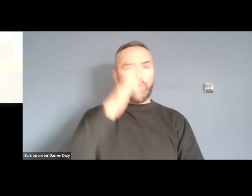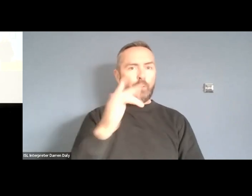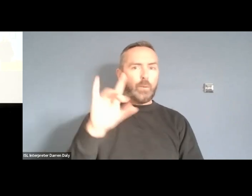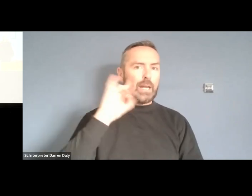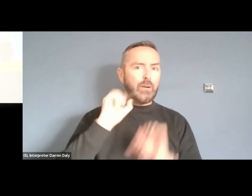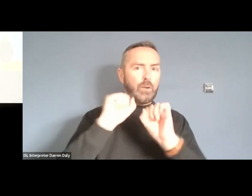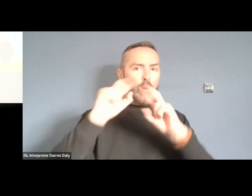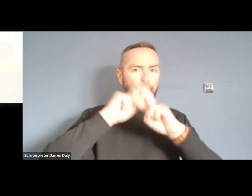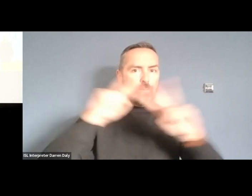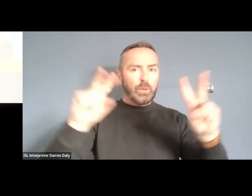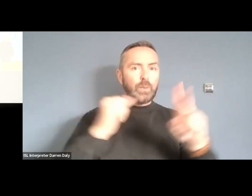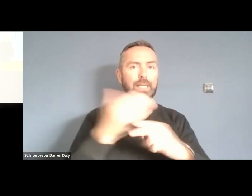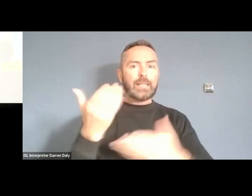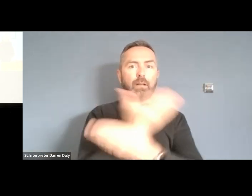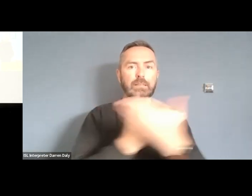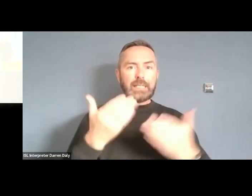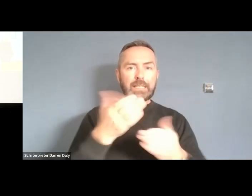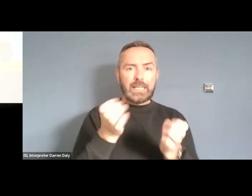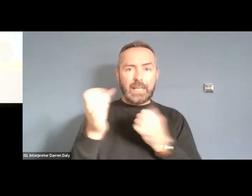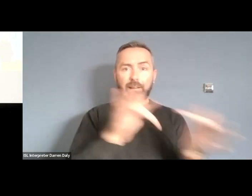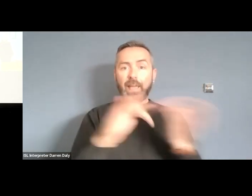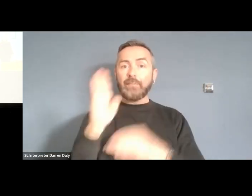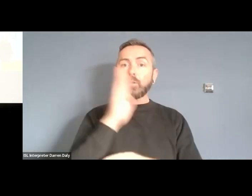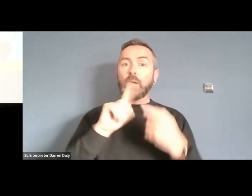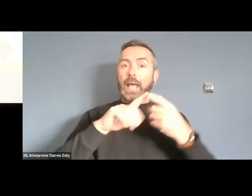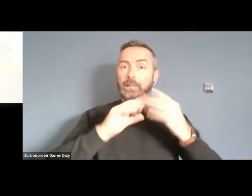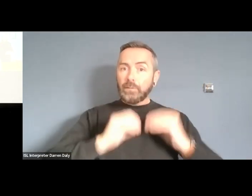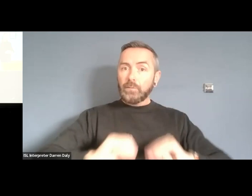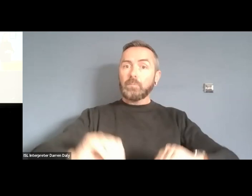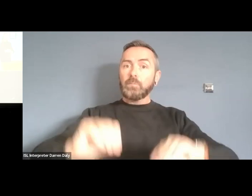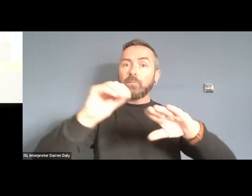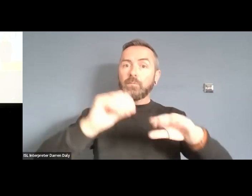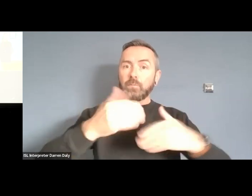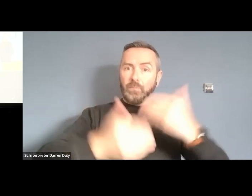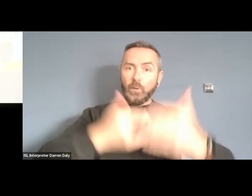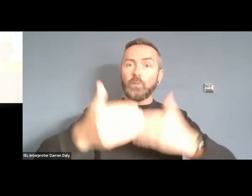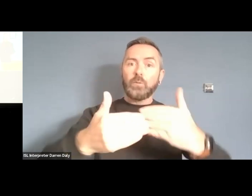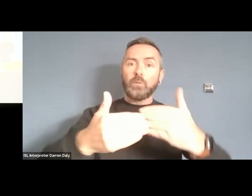this afternoon and going forward as we develop further details on the public